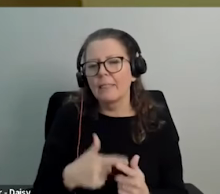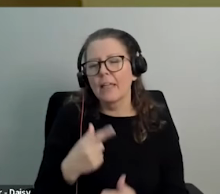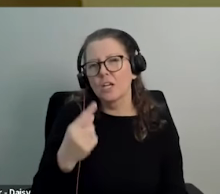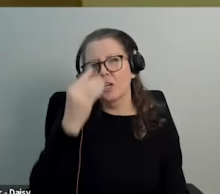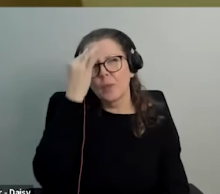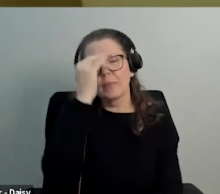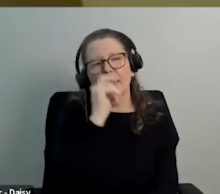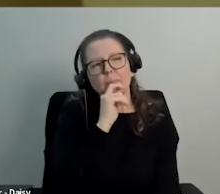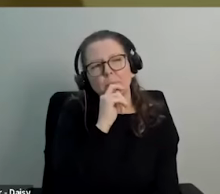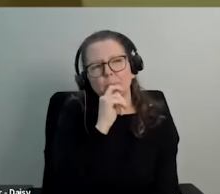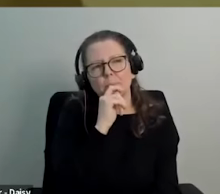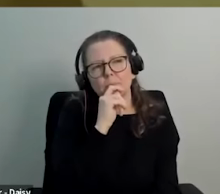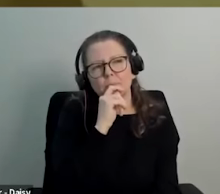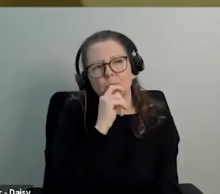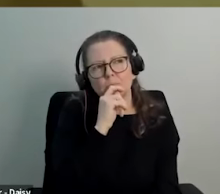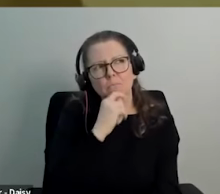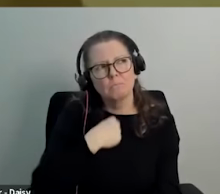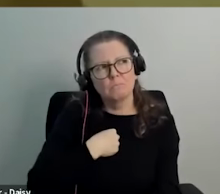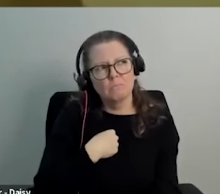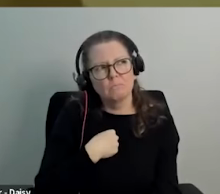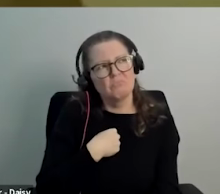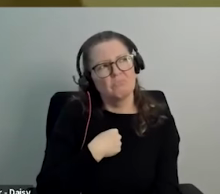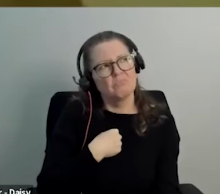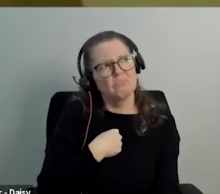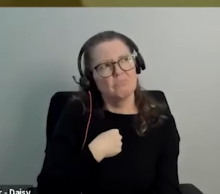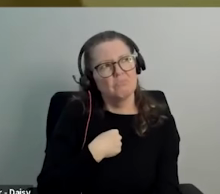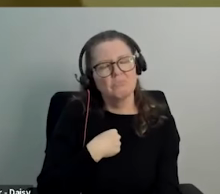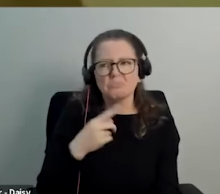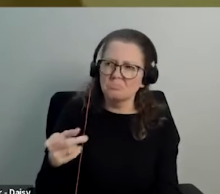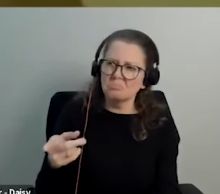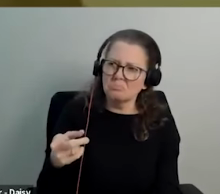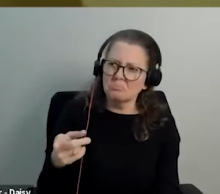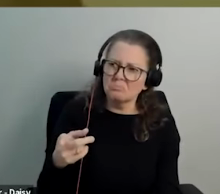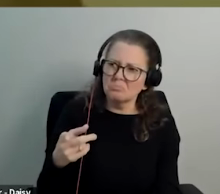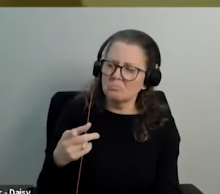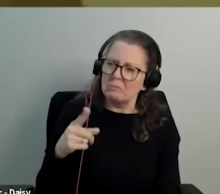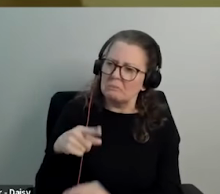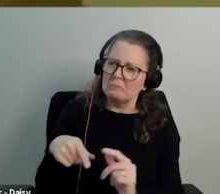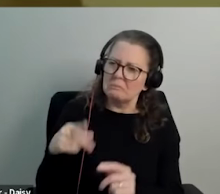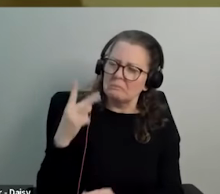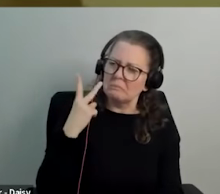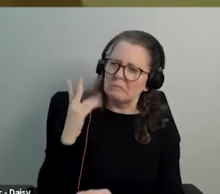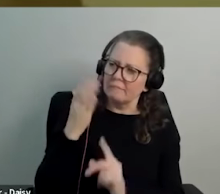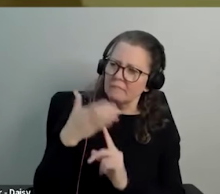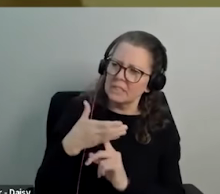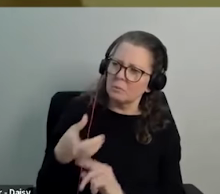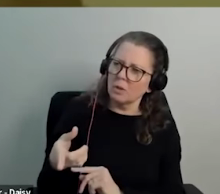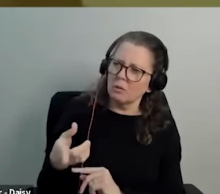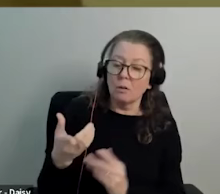Well, I might have a disability, that one might, maybe they do me, they have an invisible disability, or maybe somebody in their family has it.